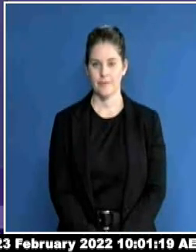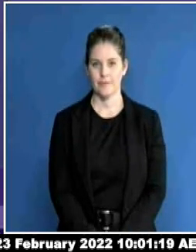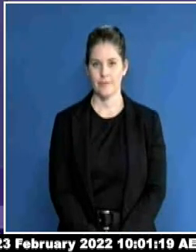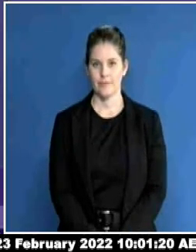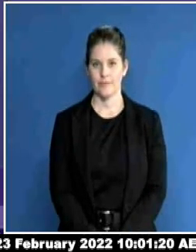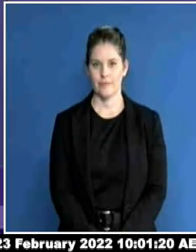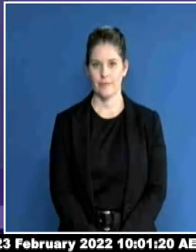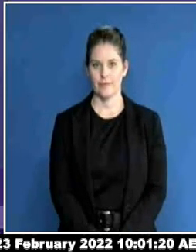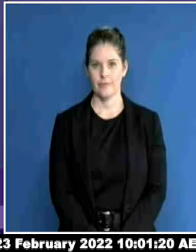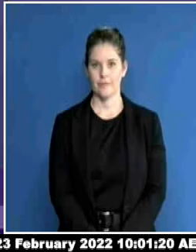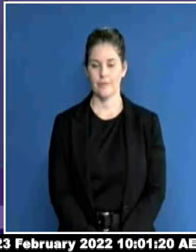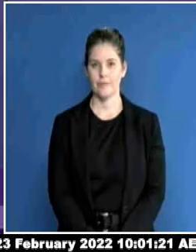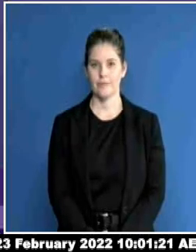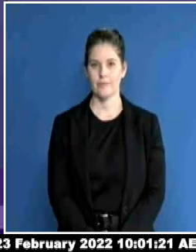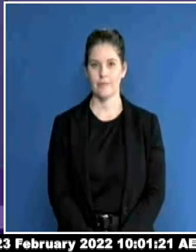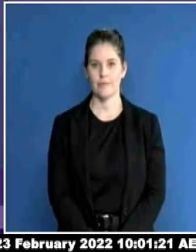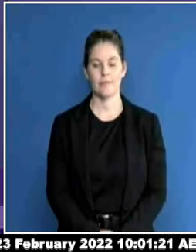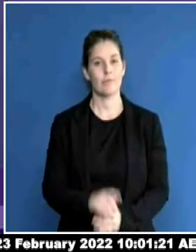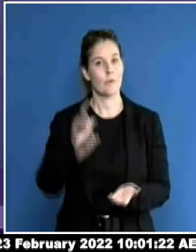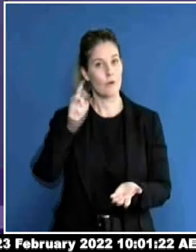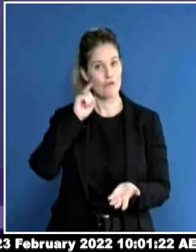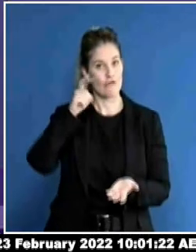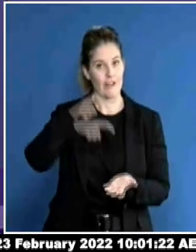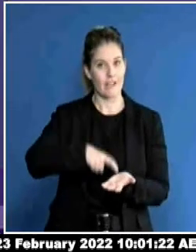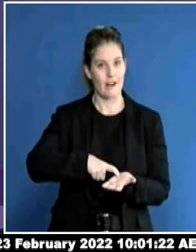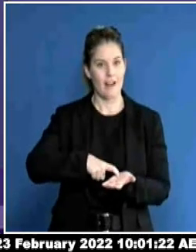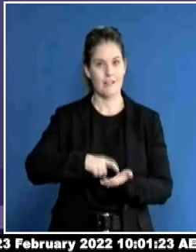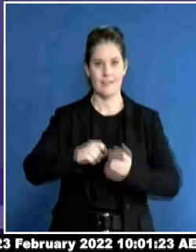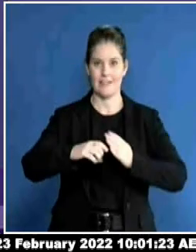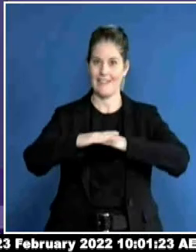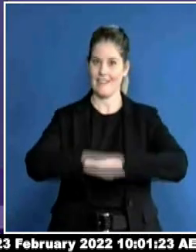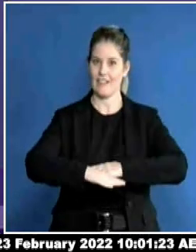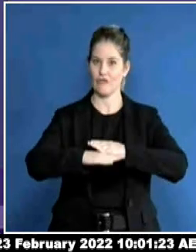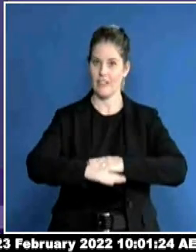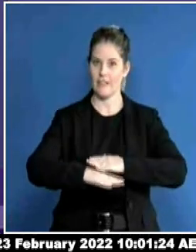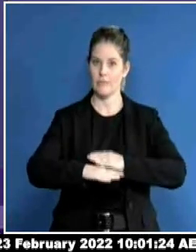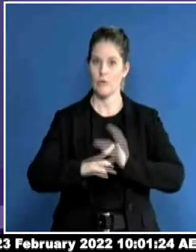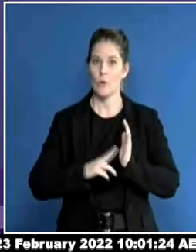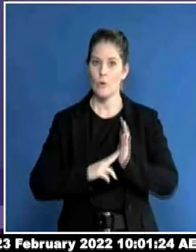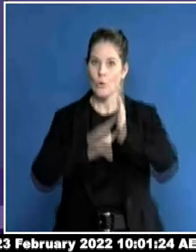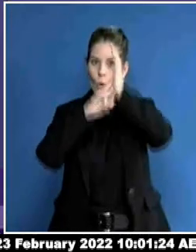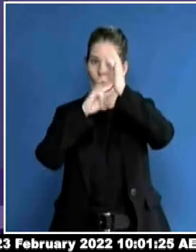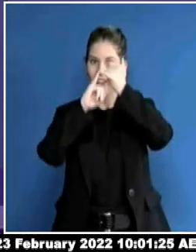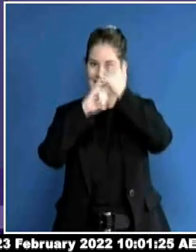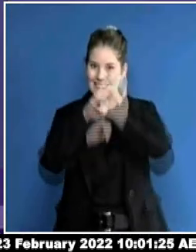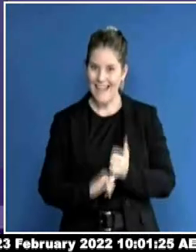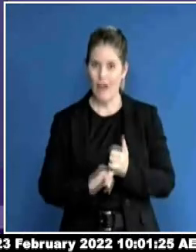We recognise the country north and south of the Brisbane River as the home of both the